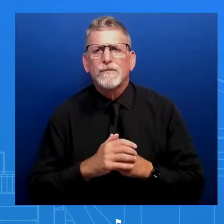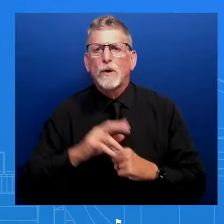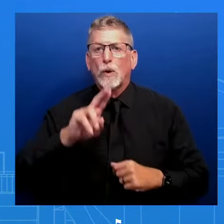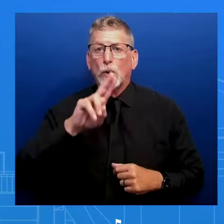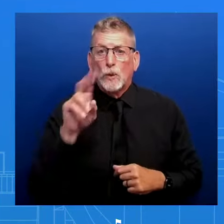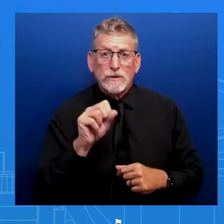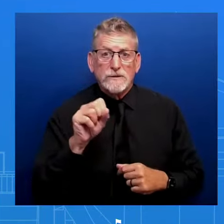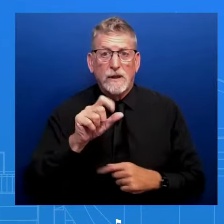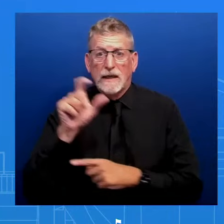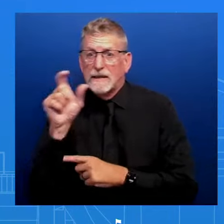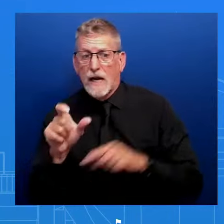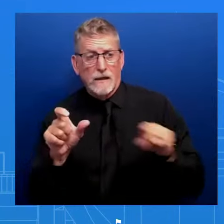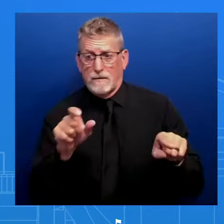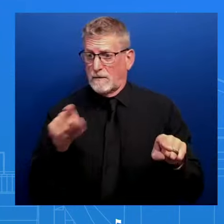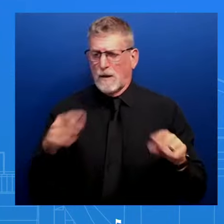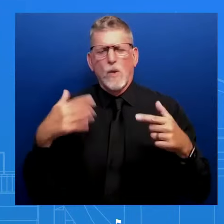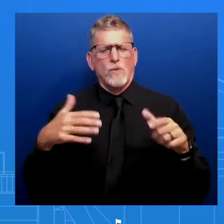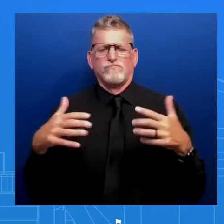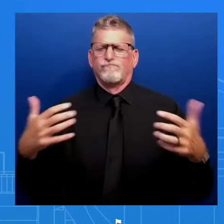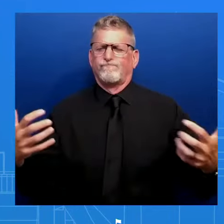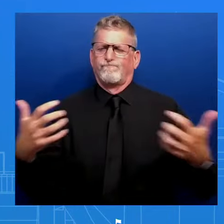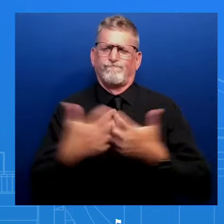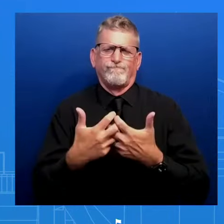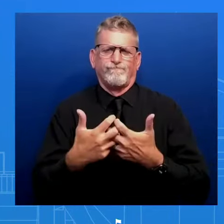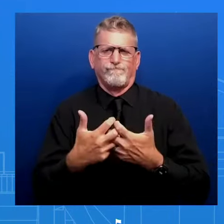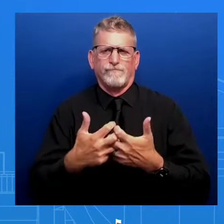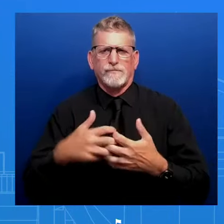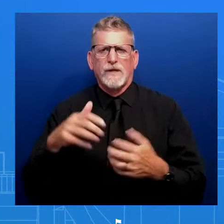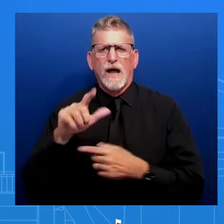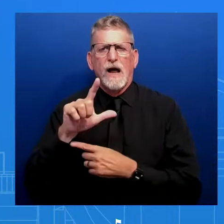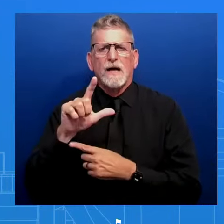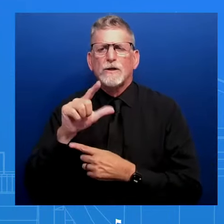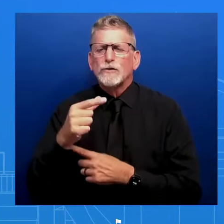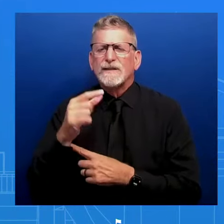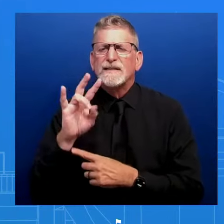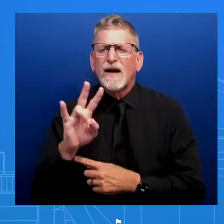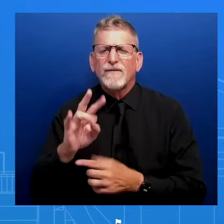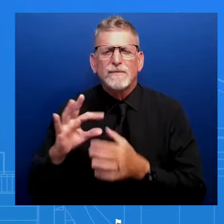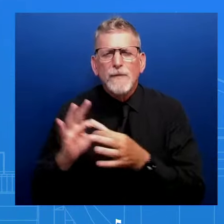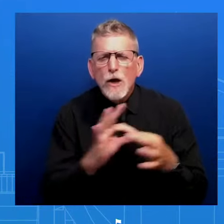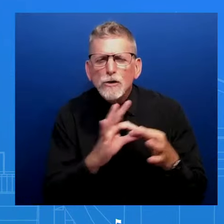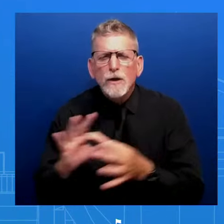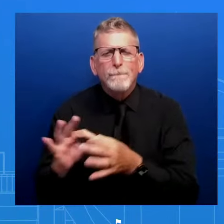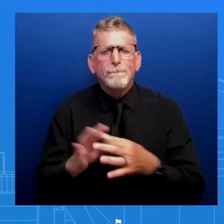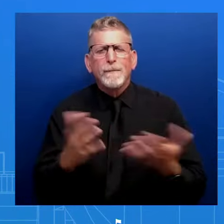and G7 partners. We're important trade partners. And there are very strong bonds between our two peoples,